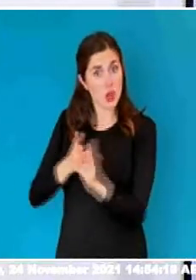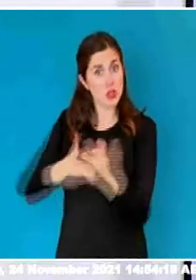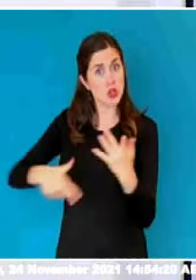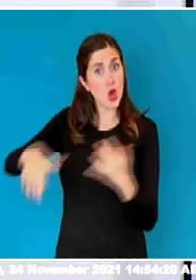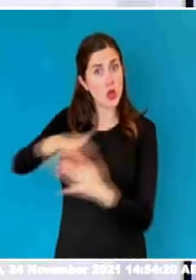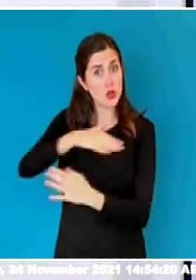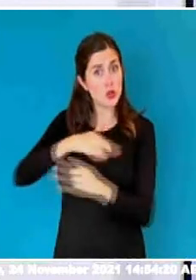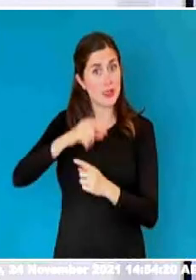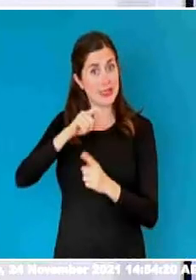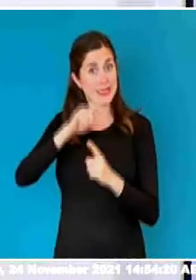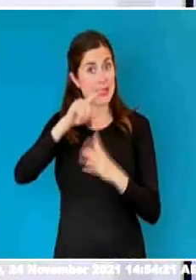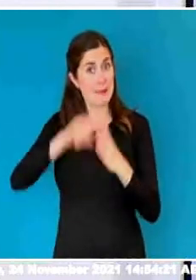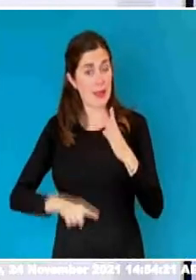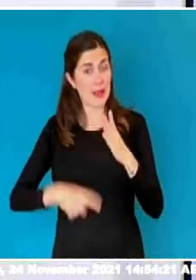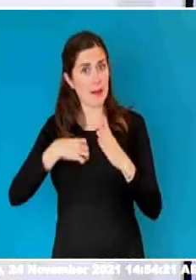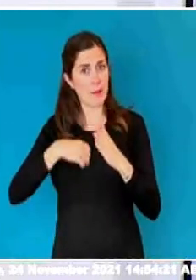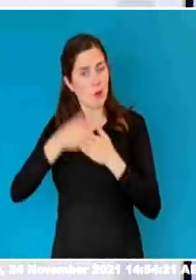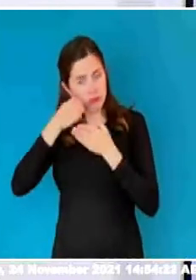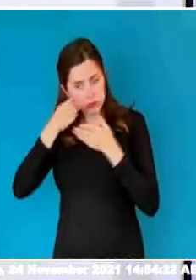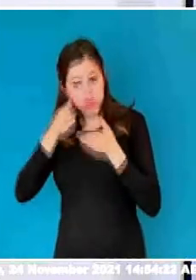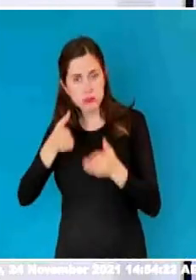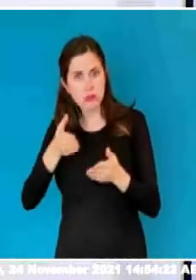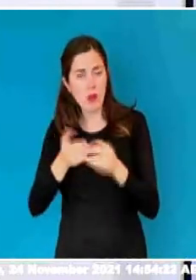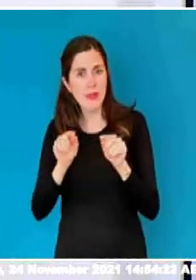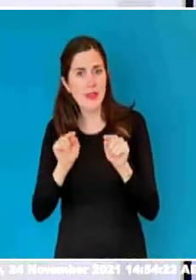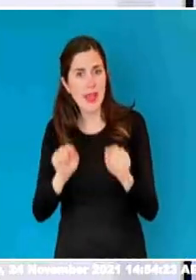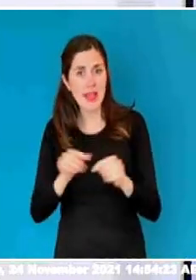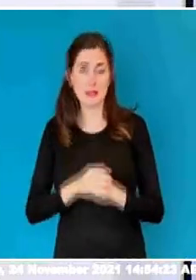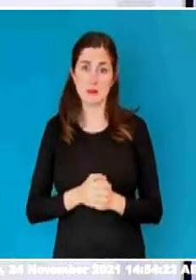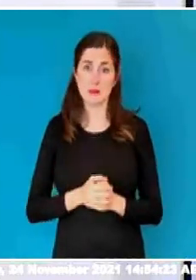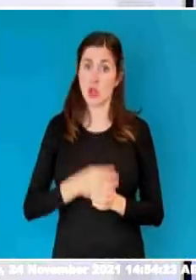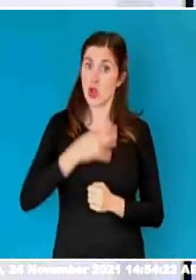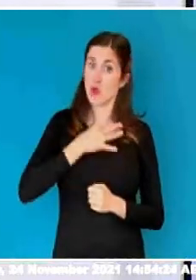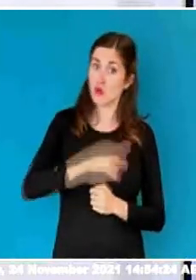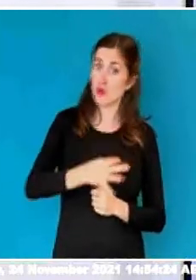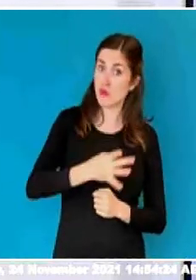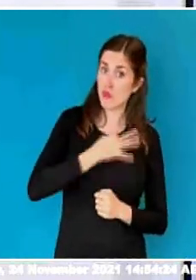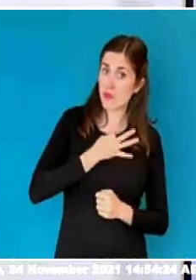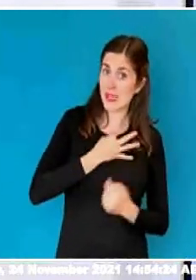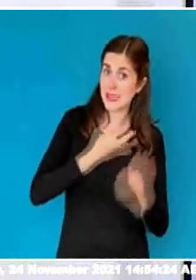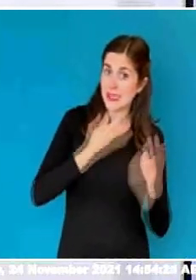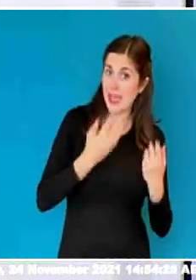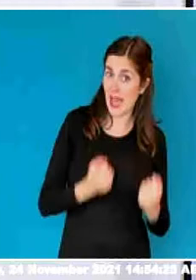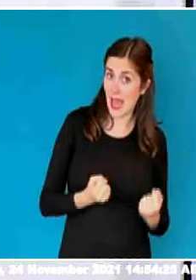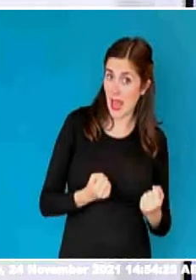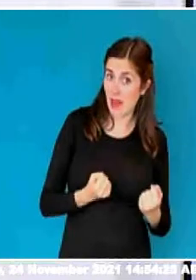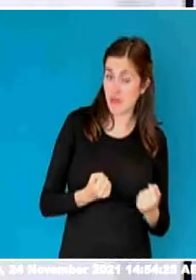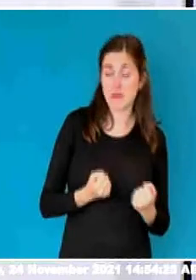workplaces, both in terms of the risk that is imposed to people of acquiring a